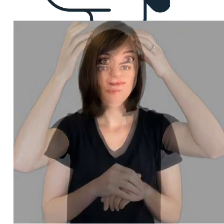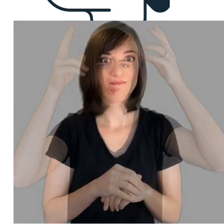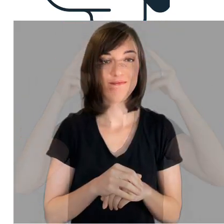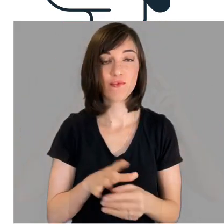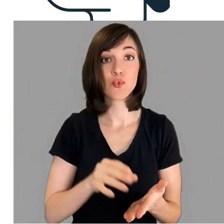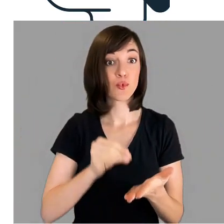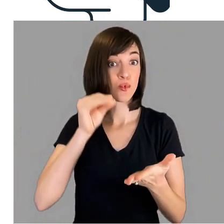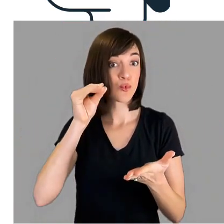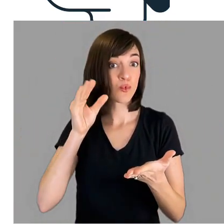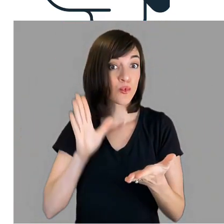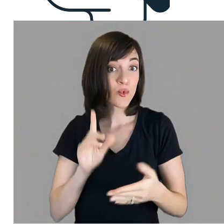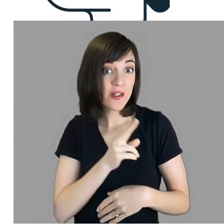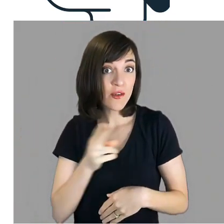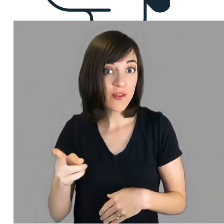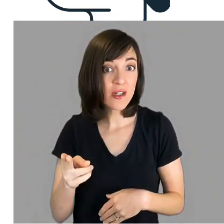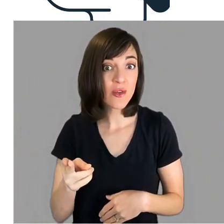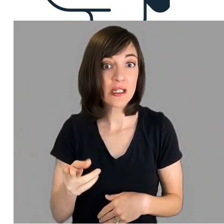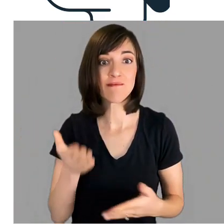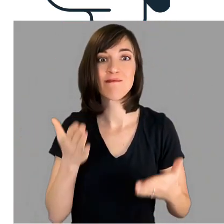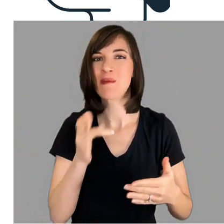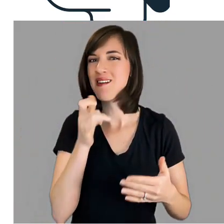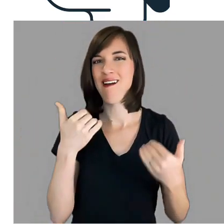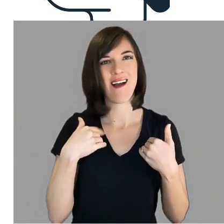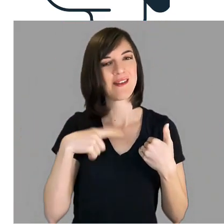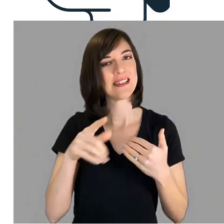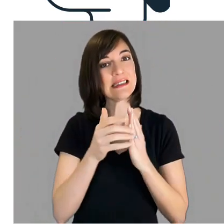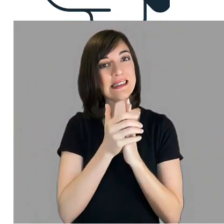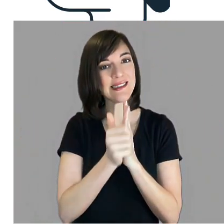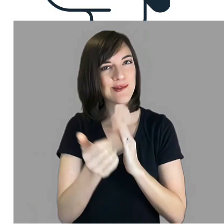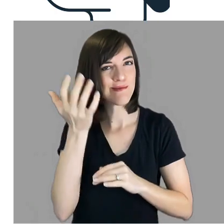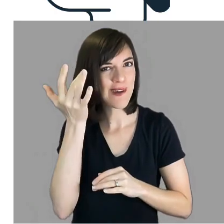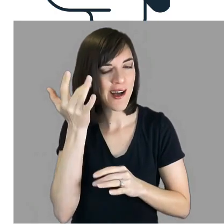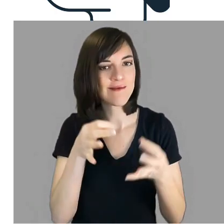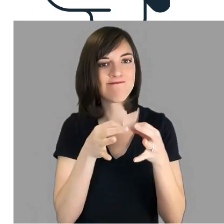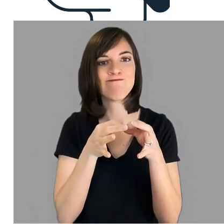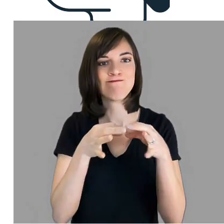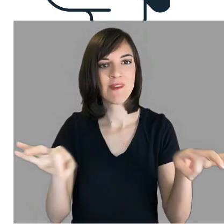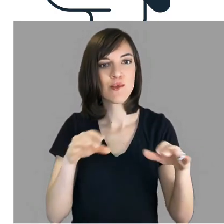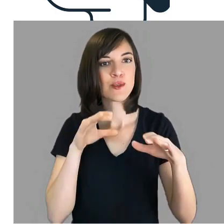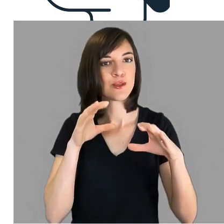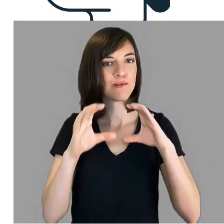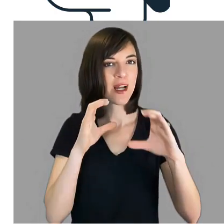it is thinking about your thinking. Students who are deaf or hard of hearing (DHH) may